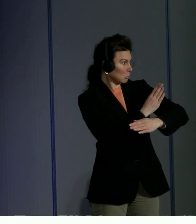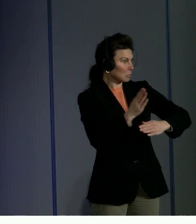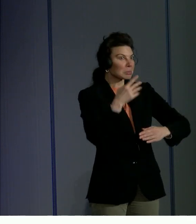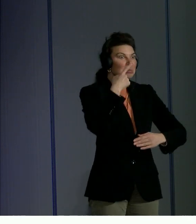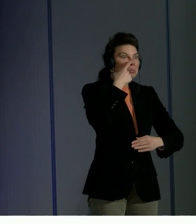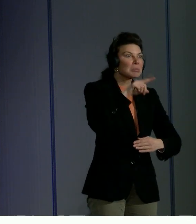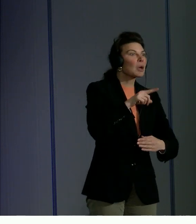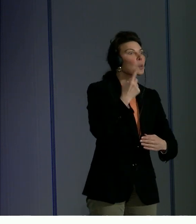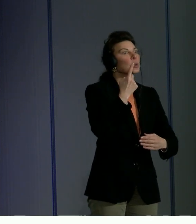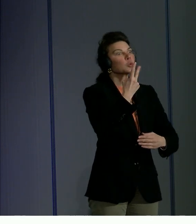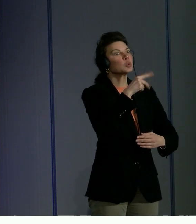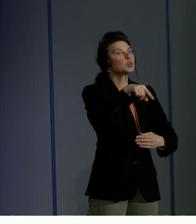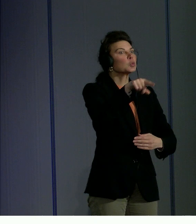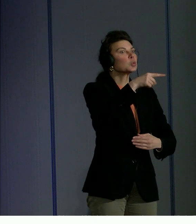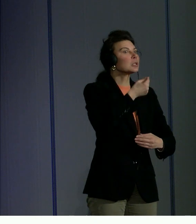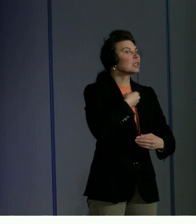two from the audience? >>